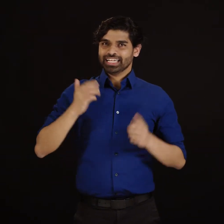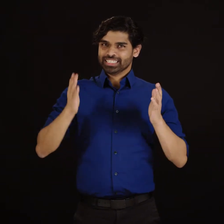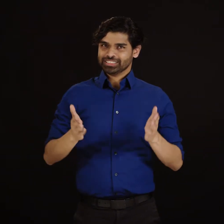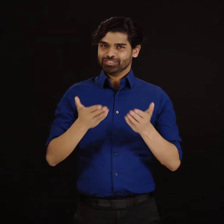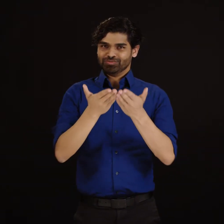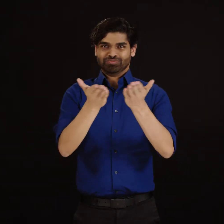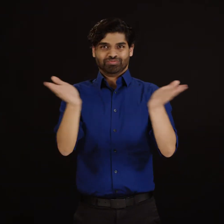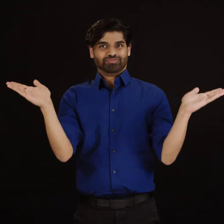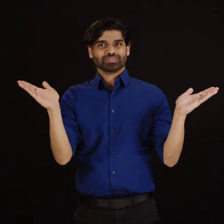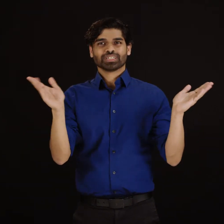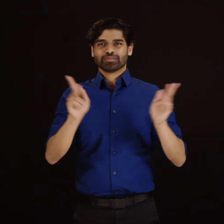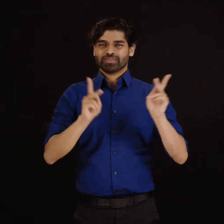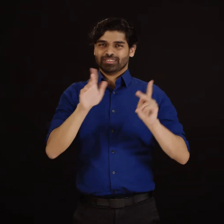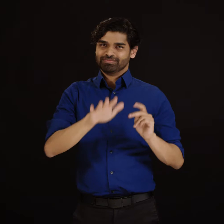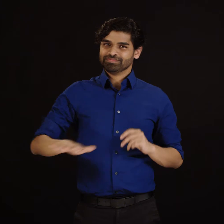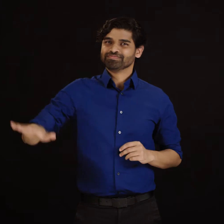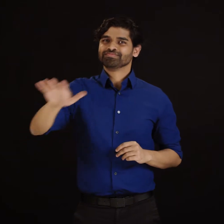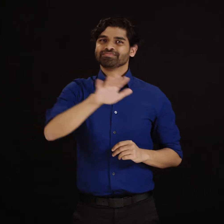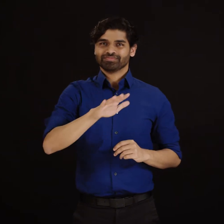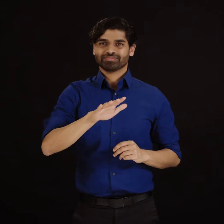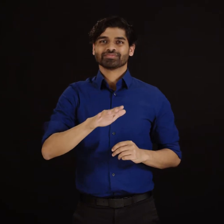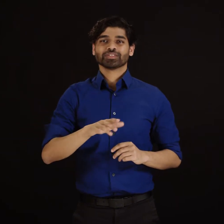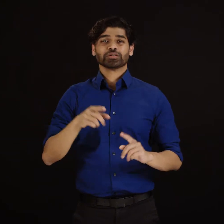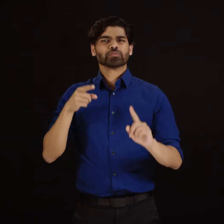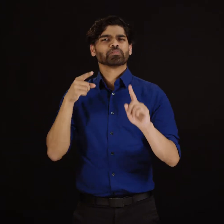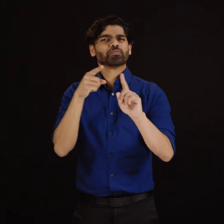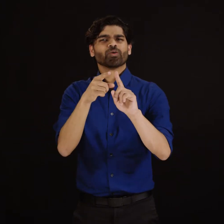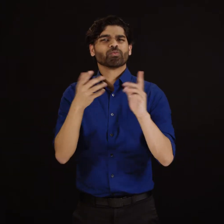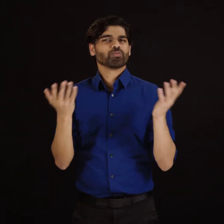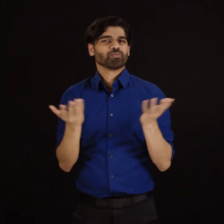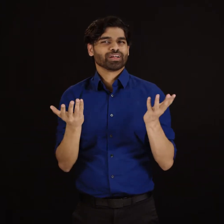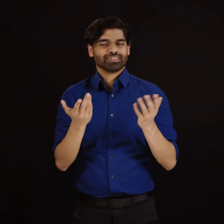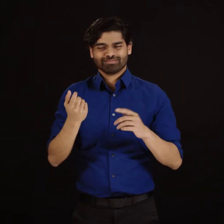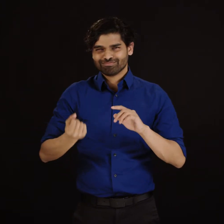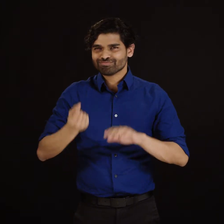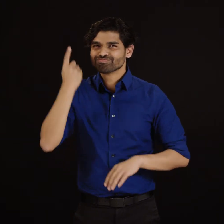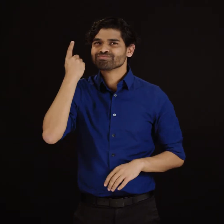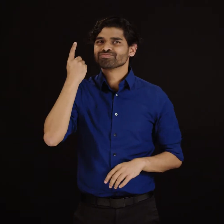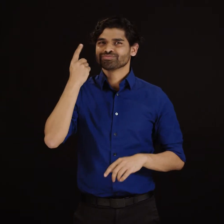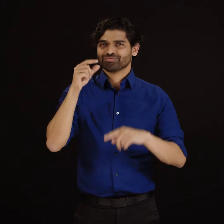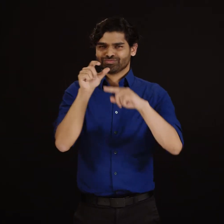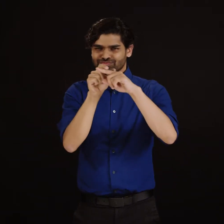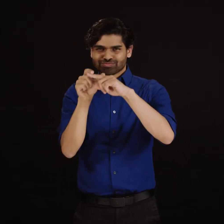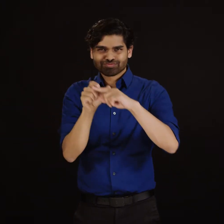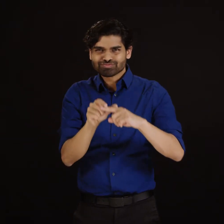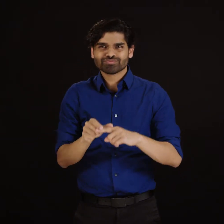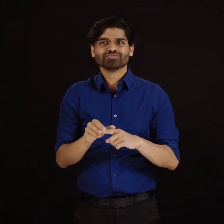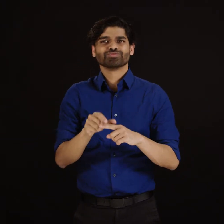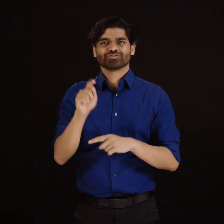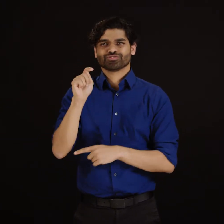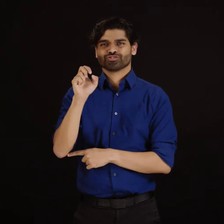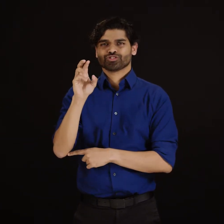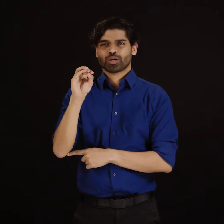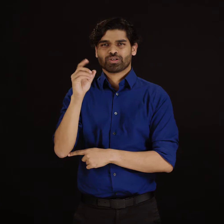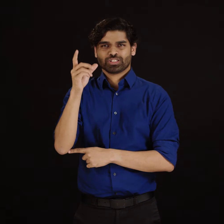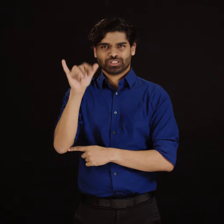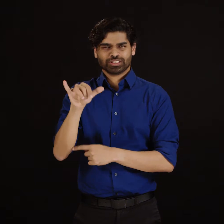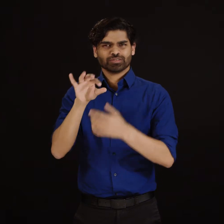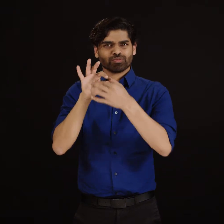So, let's begin. This video will cover Getting Started - Contracts and Billing. As you seek to acquire wireless services